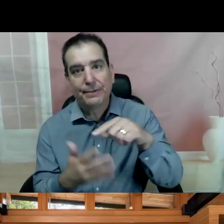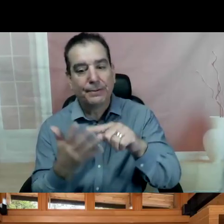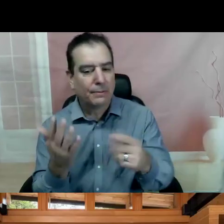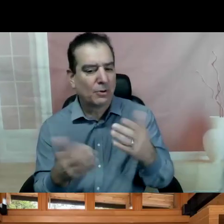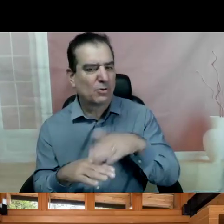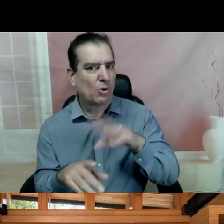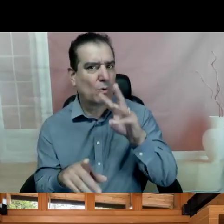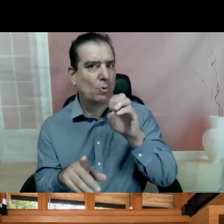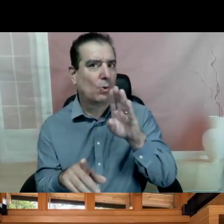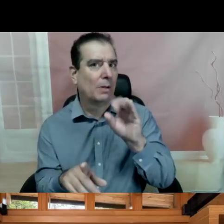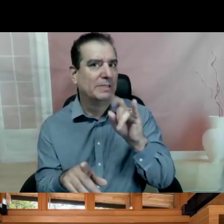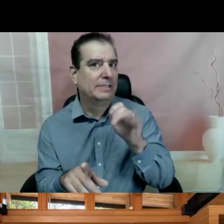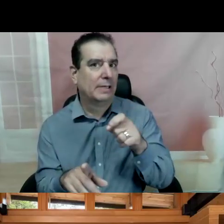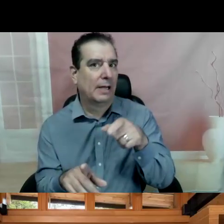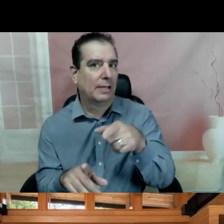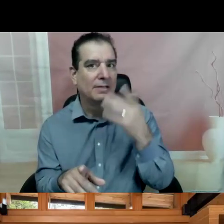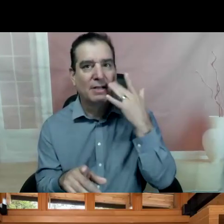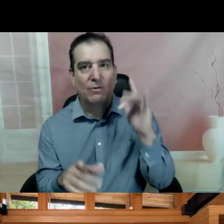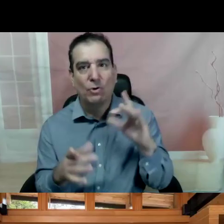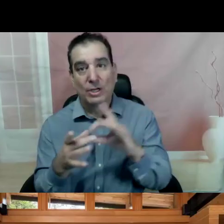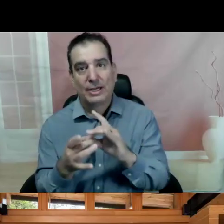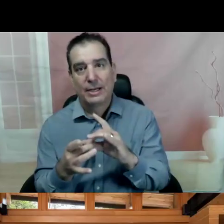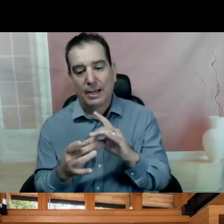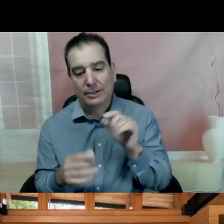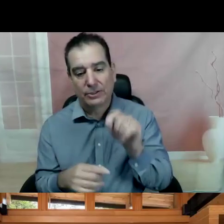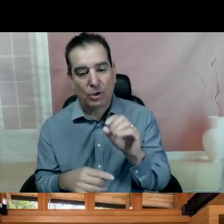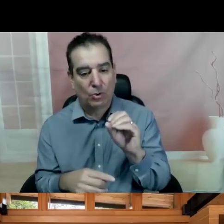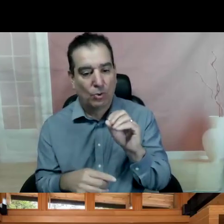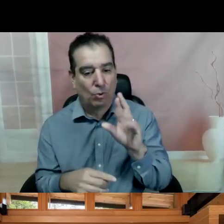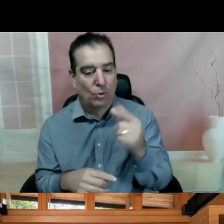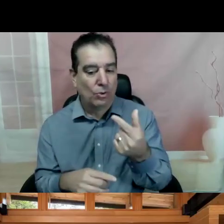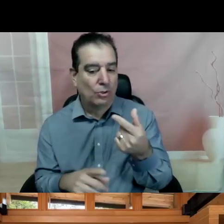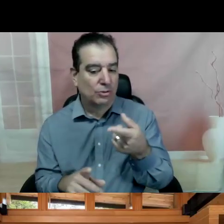like, for the home needs, you know, maybe there's, like, the website of California… of